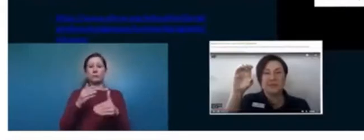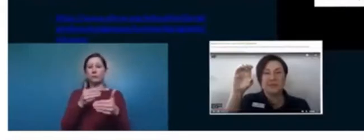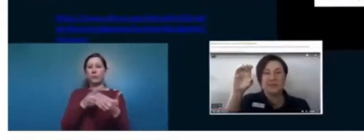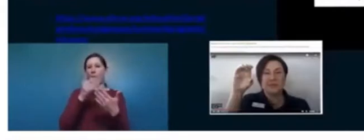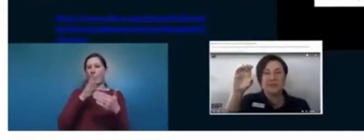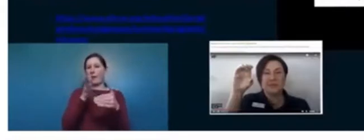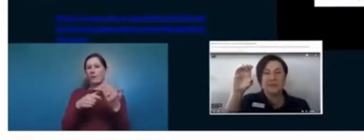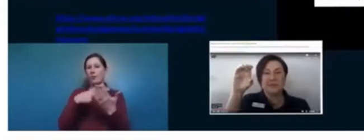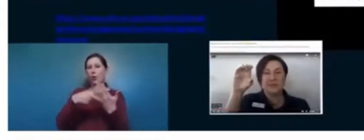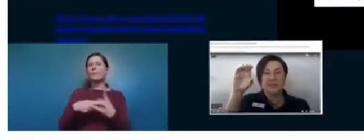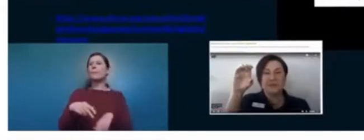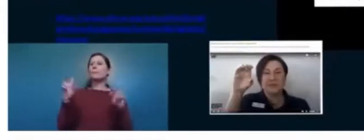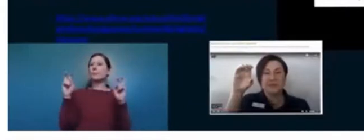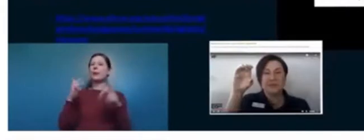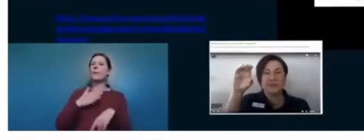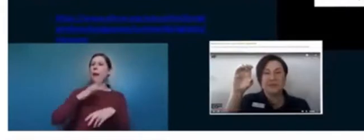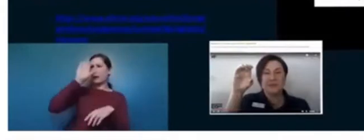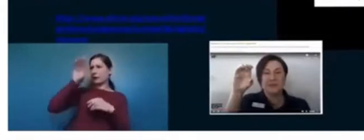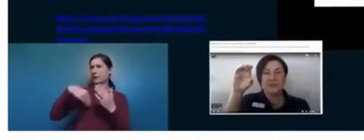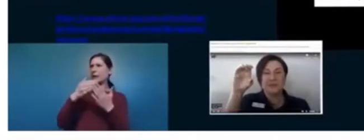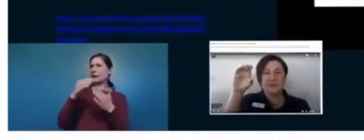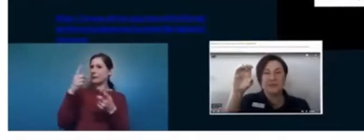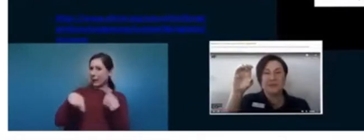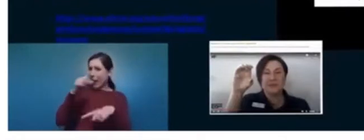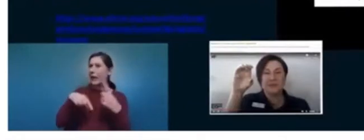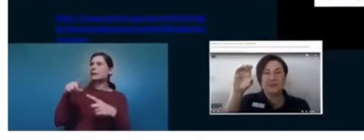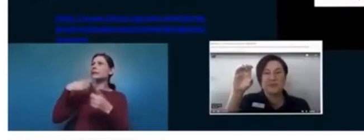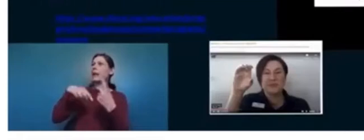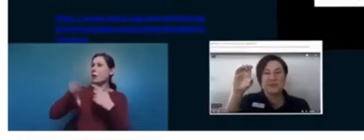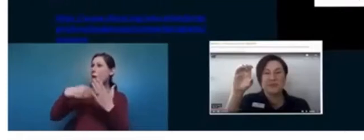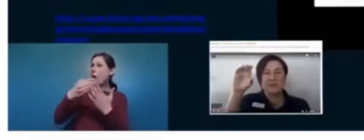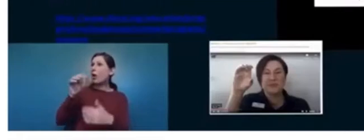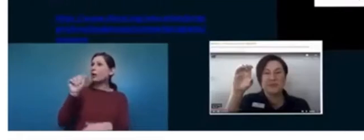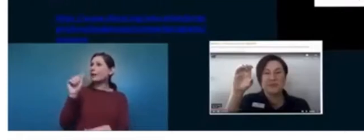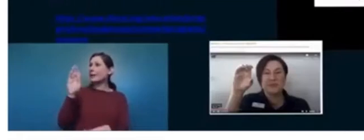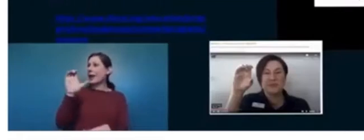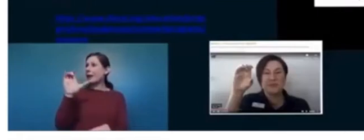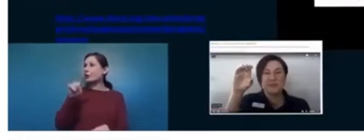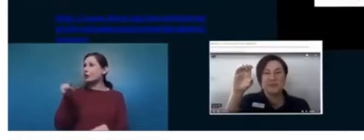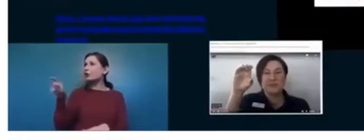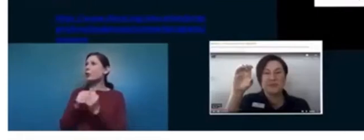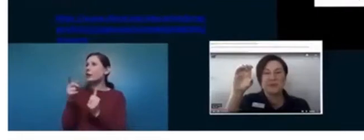My son signs. He just signed all the letters with you. He's a nonverbal autistic adult.